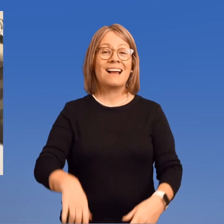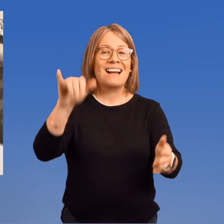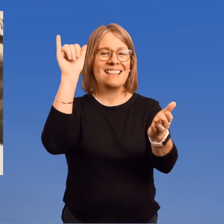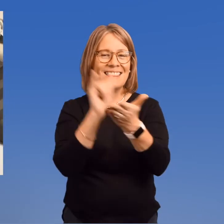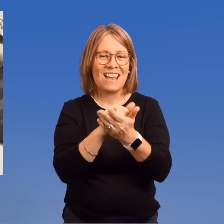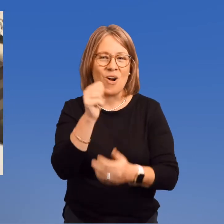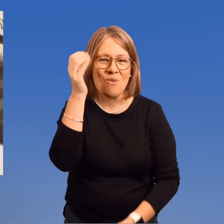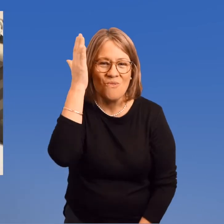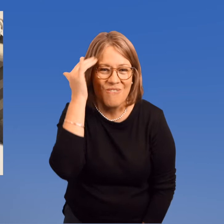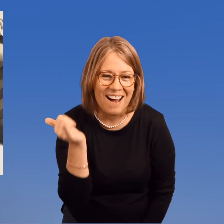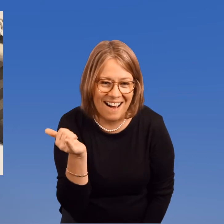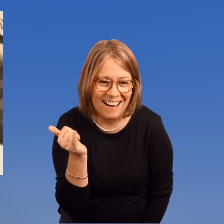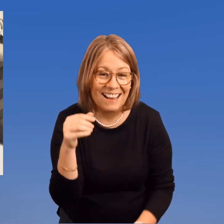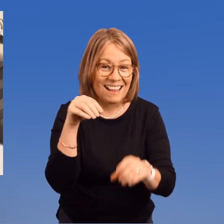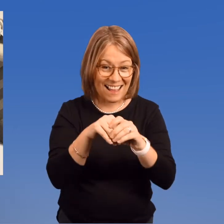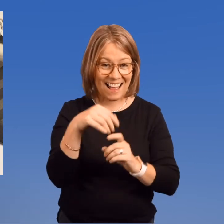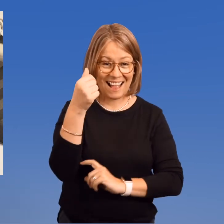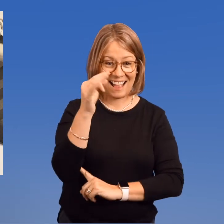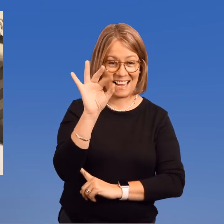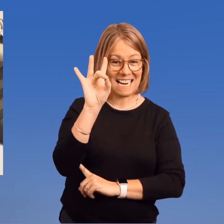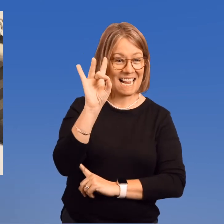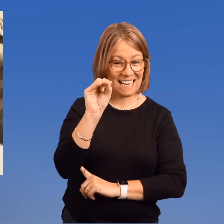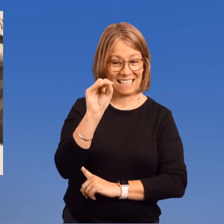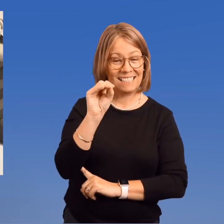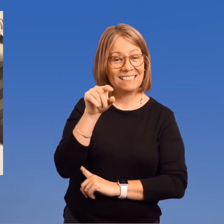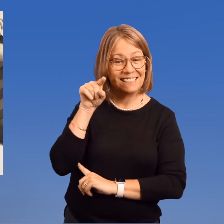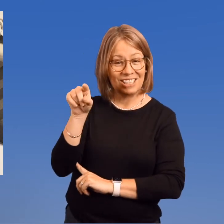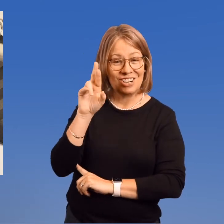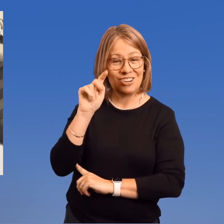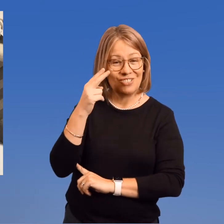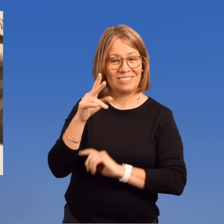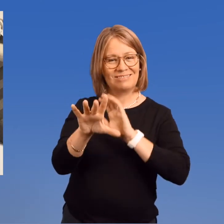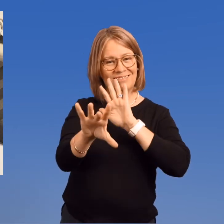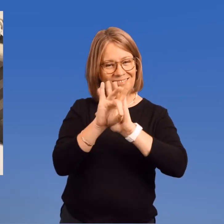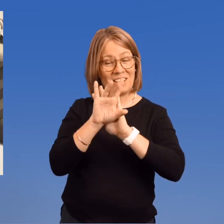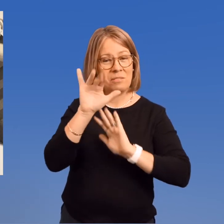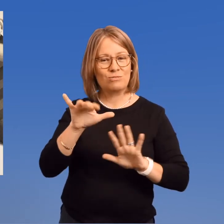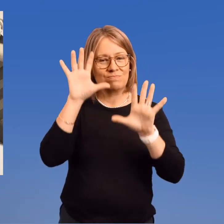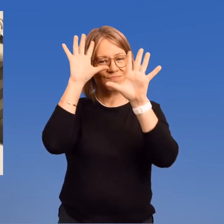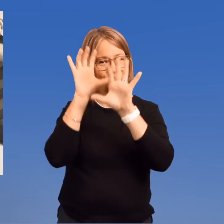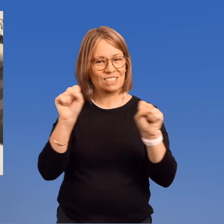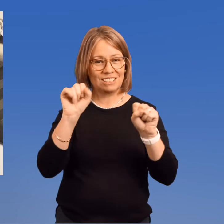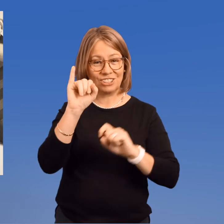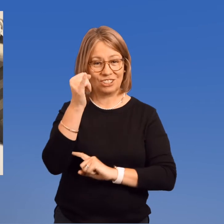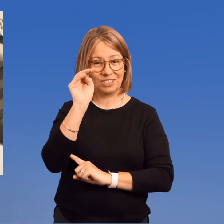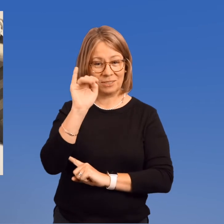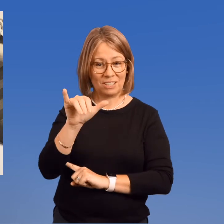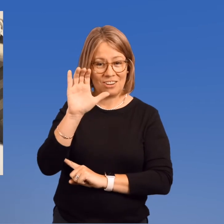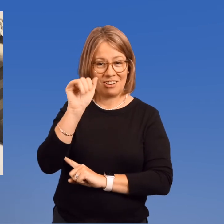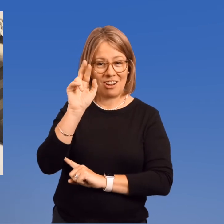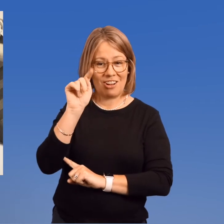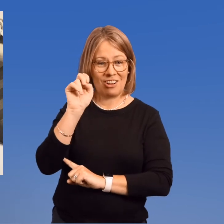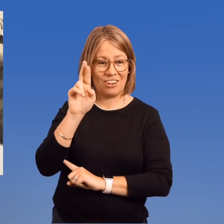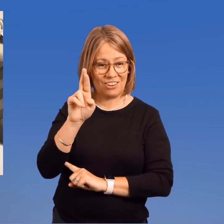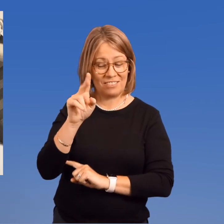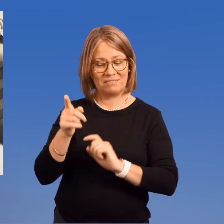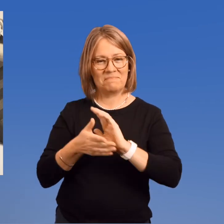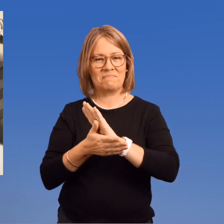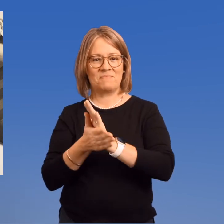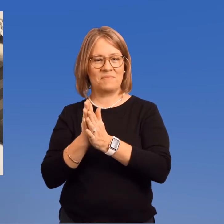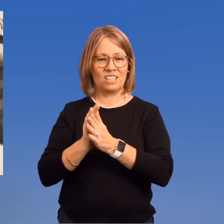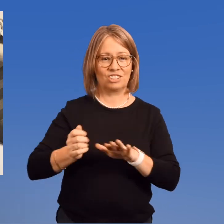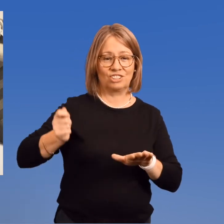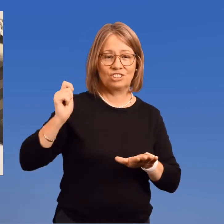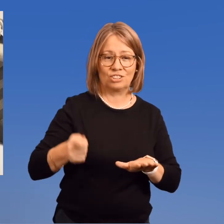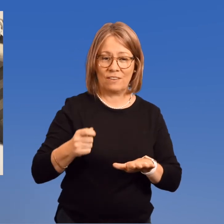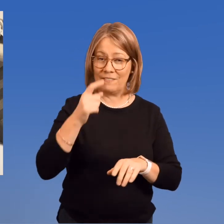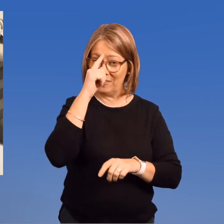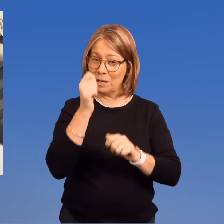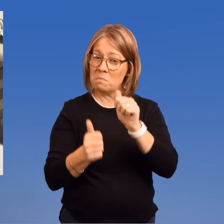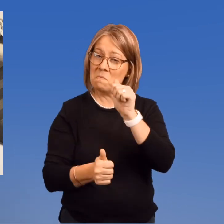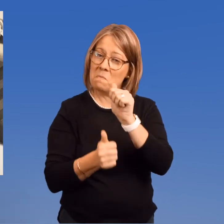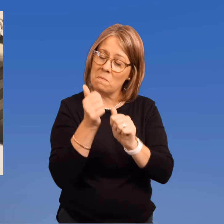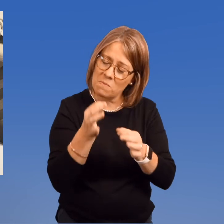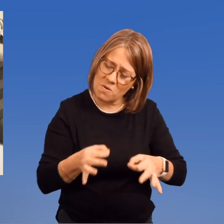That's why in 1980, she was chosen by President Jimmy Carter to be a judge